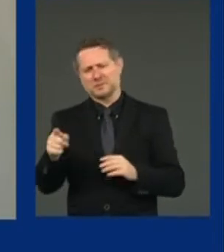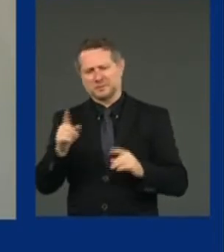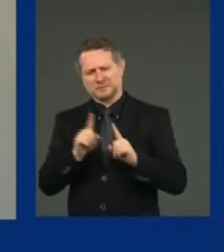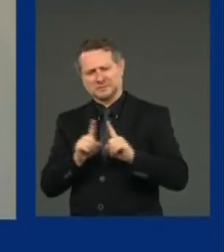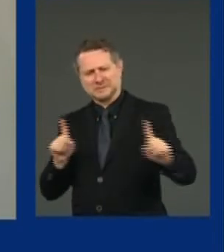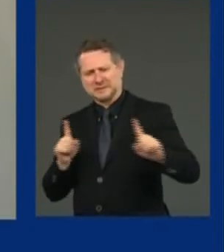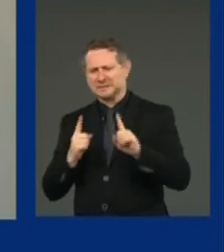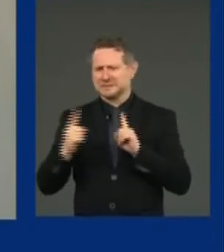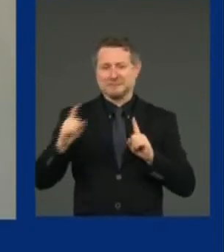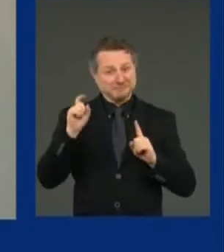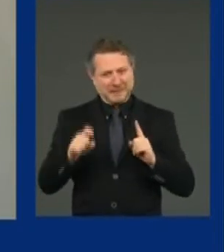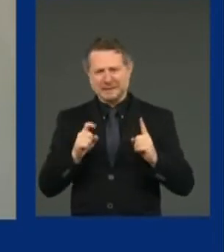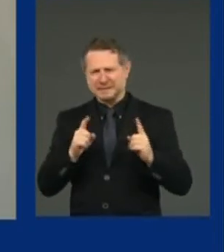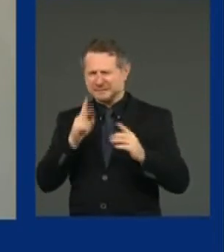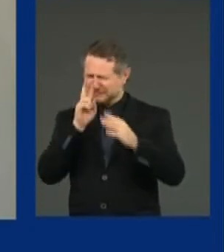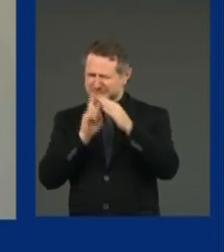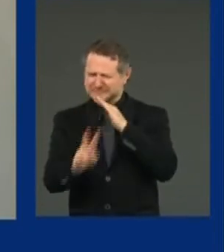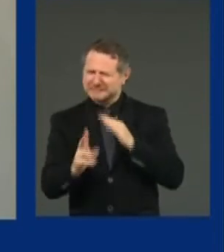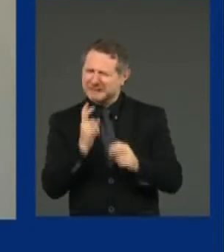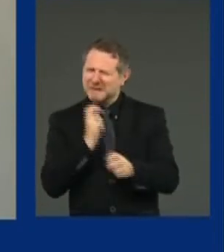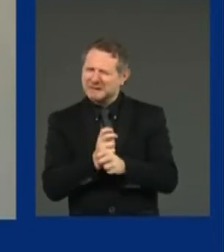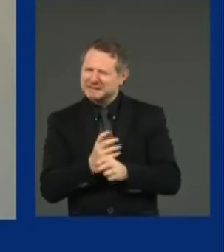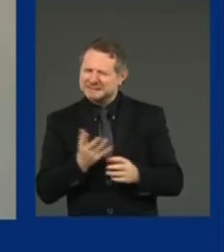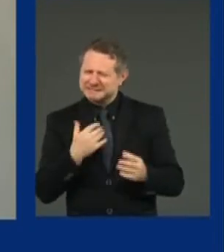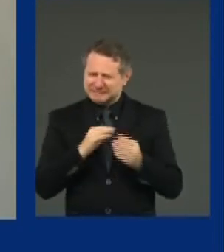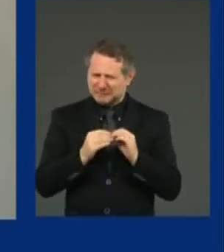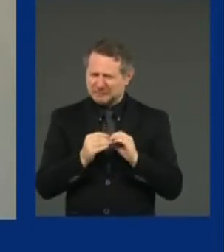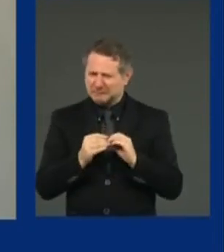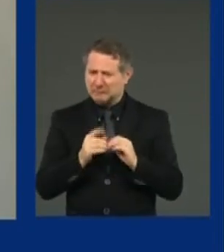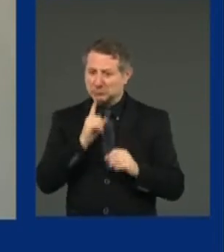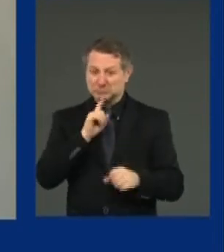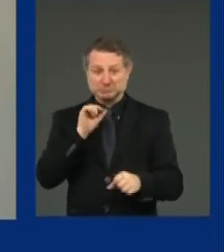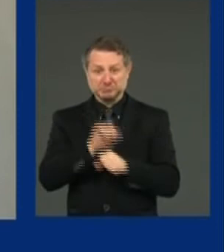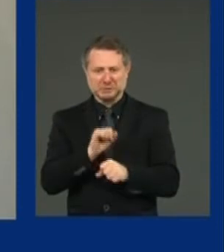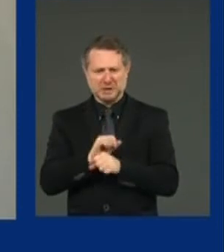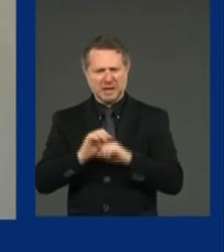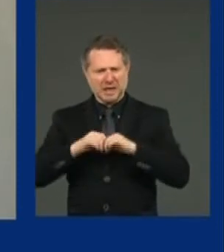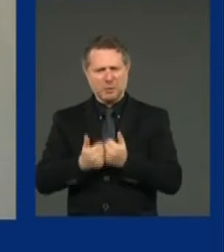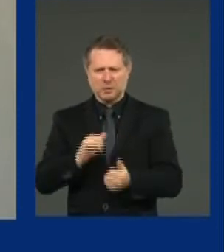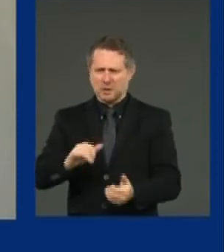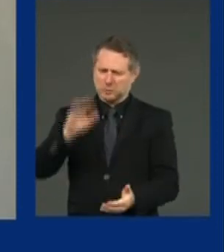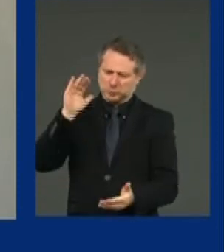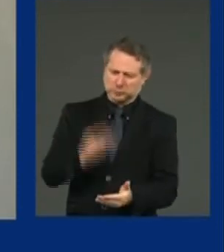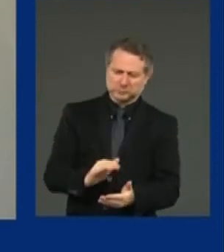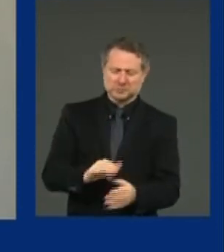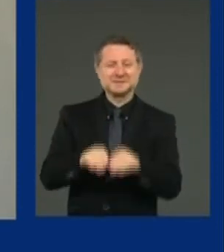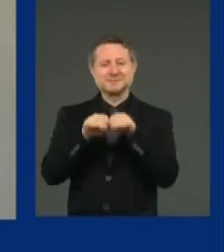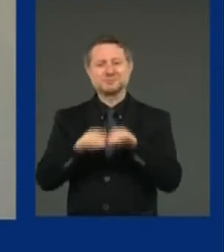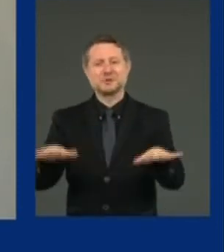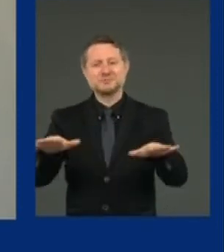ACCURATE BECAUSE THEY COULDN'T CALCULATE THE EFFECT OF THE SOCIAL PARTICIPATION AND WHAT PEOPLE ACTUALLY DID TO CHANGE